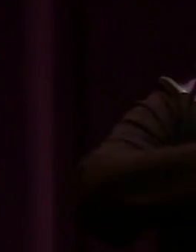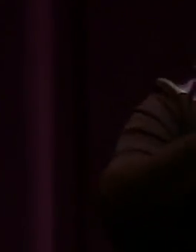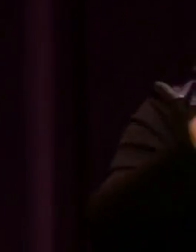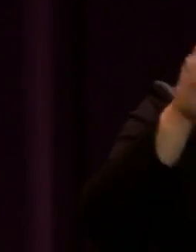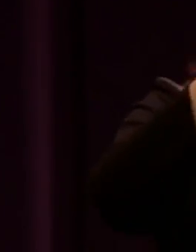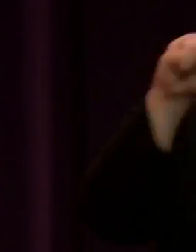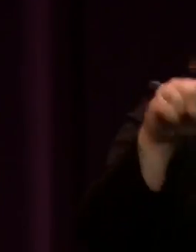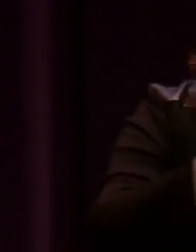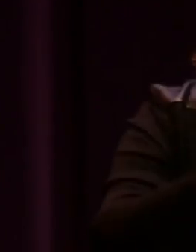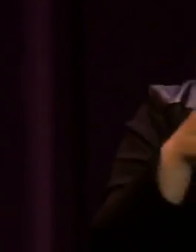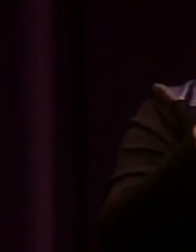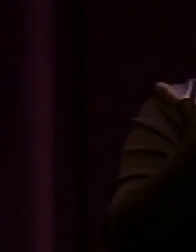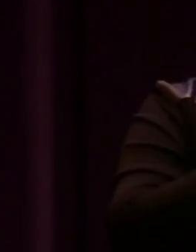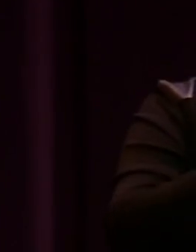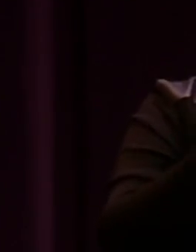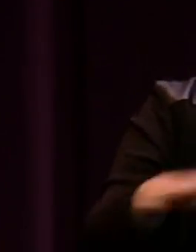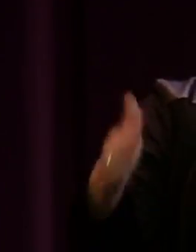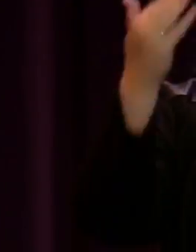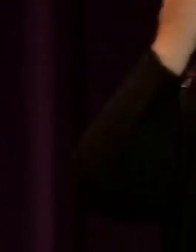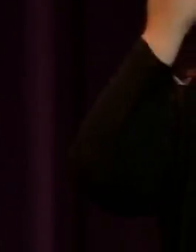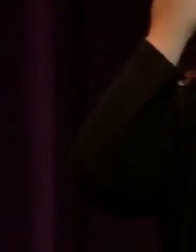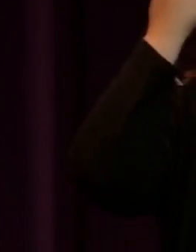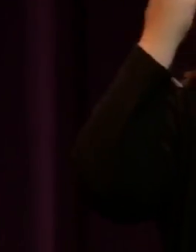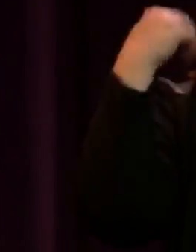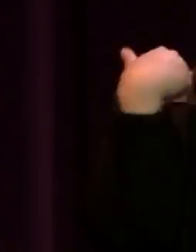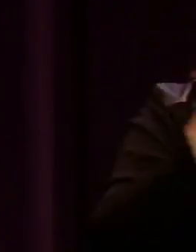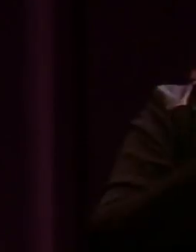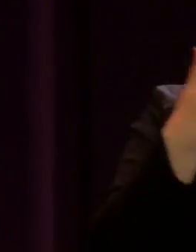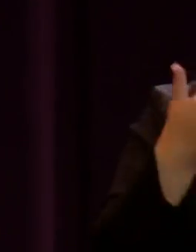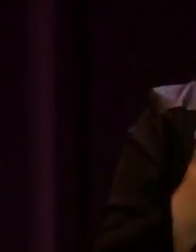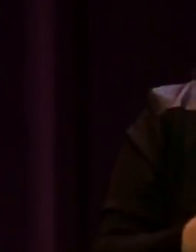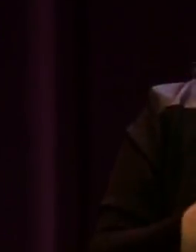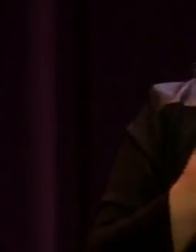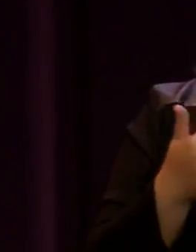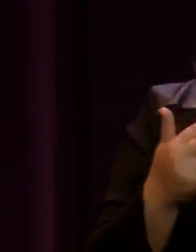BUT AS WE ALL KNOW, WE HAVE BEEN WELL ON OUR WAY TO BUILDING A